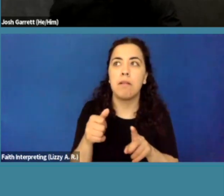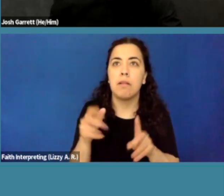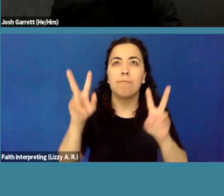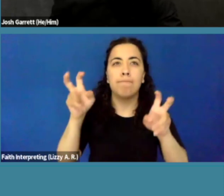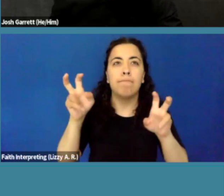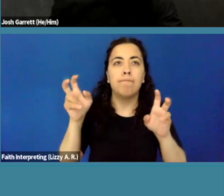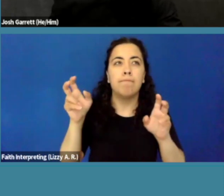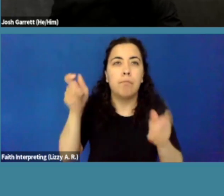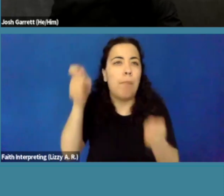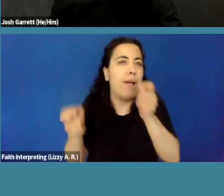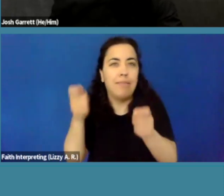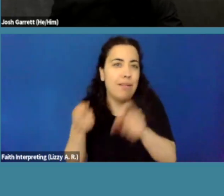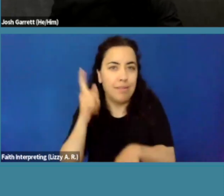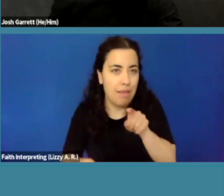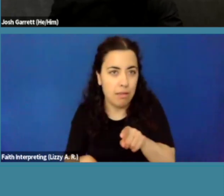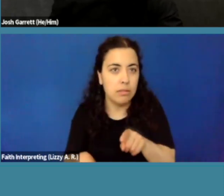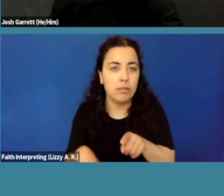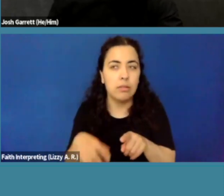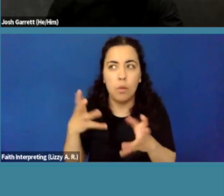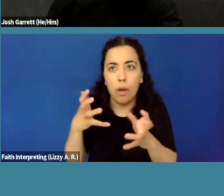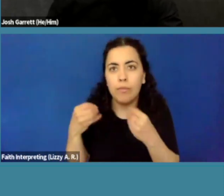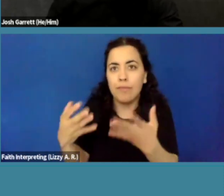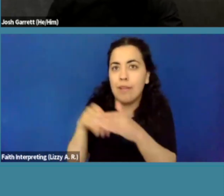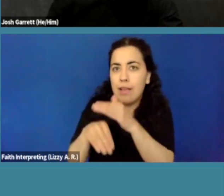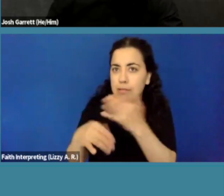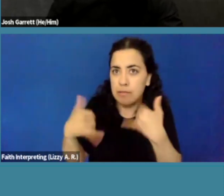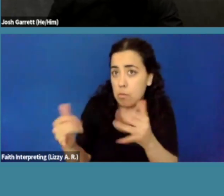in some way to provide access, then taking that and making